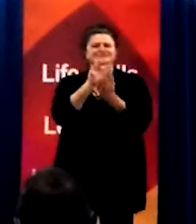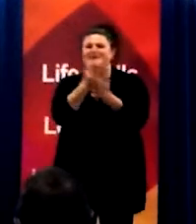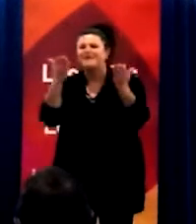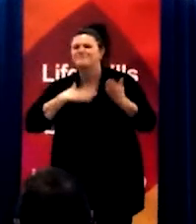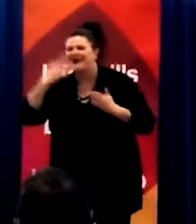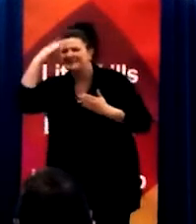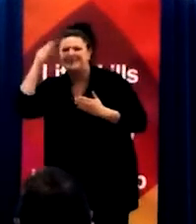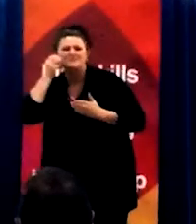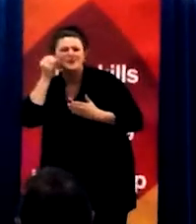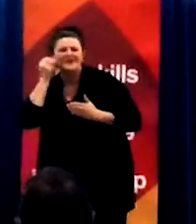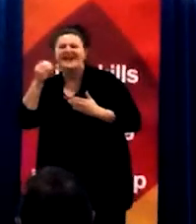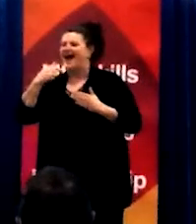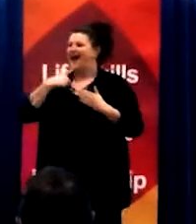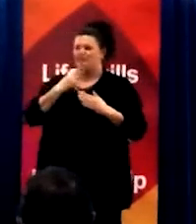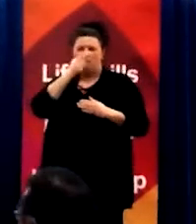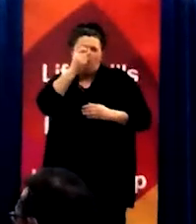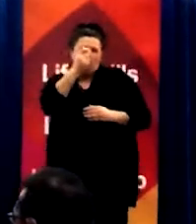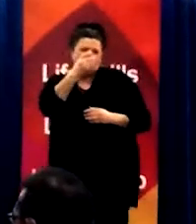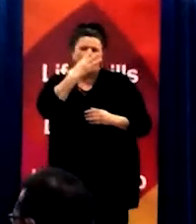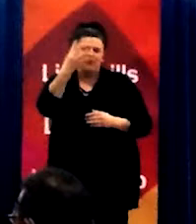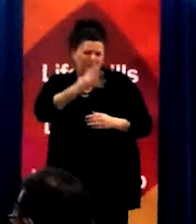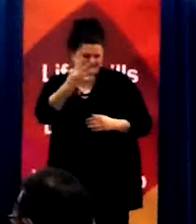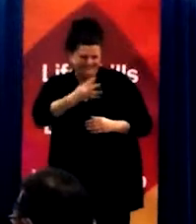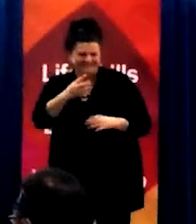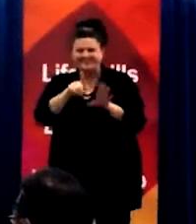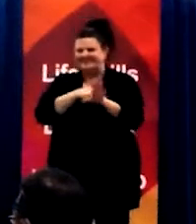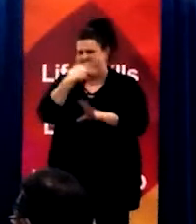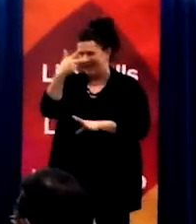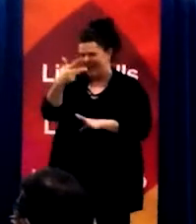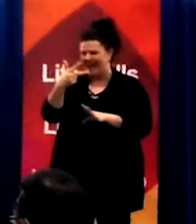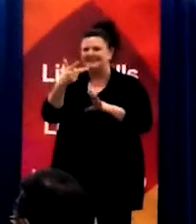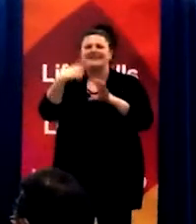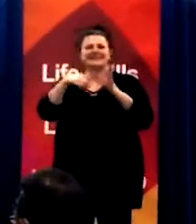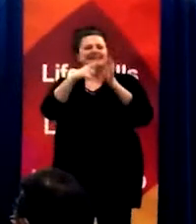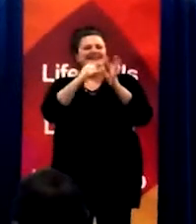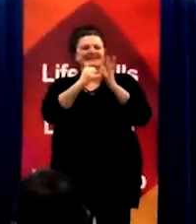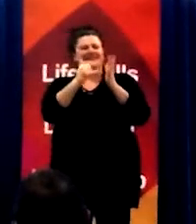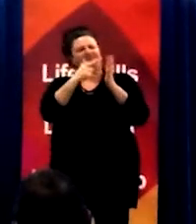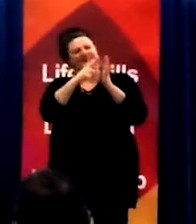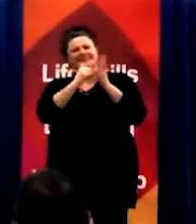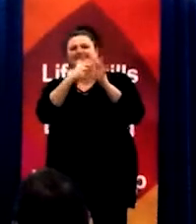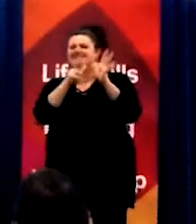My name is Brody Leahy and I'm almost 14 and in Year 8 at Eastern Hills Senior High School,